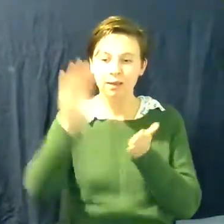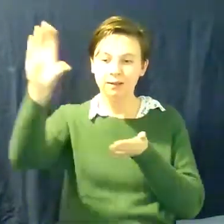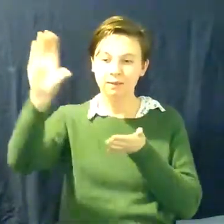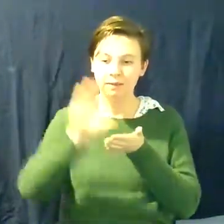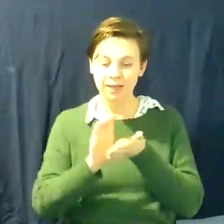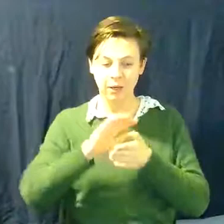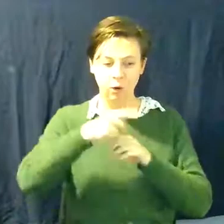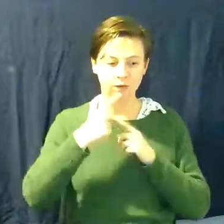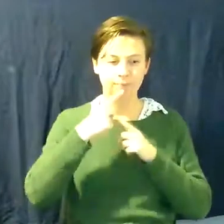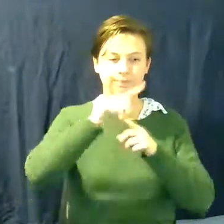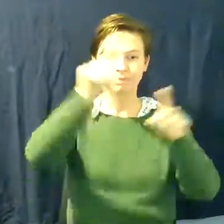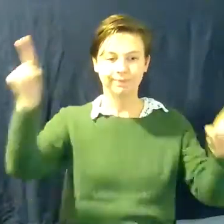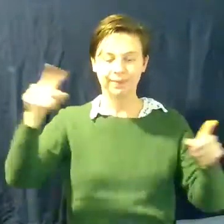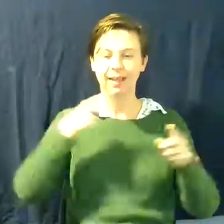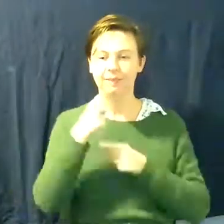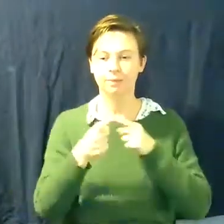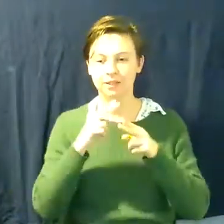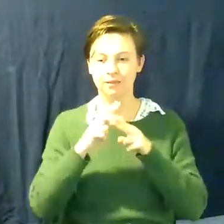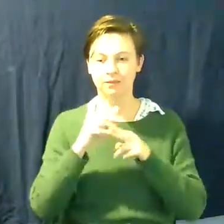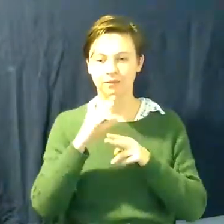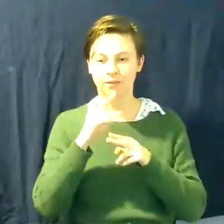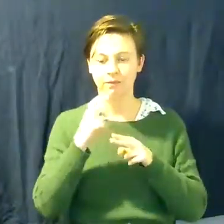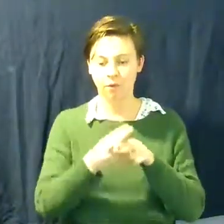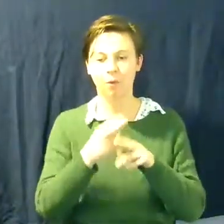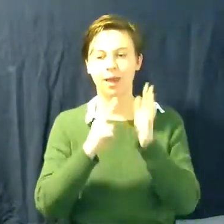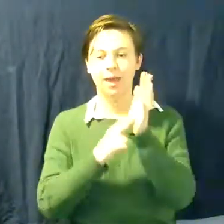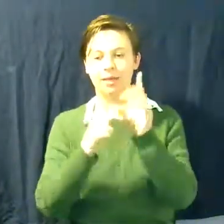I guess another focus, because we were fund